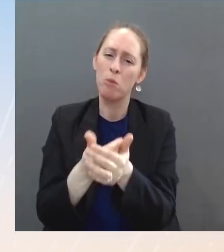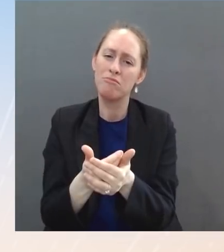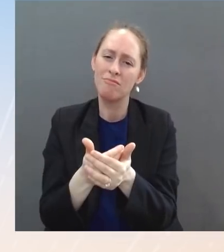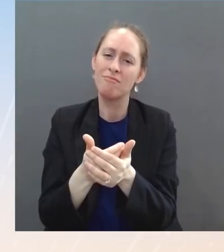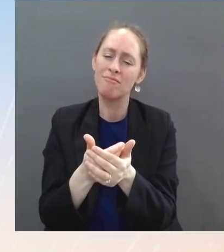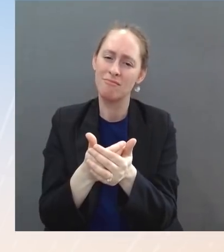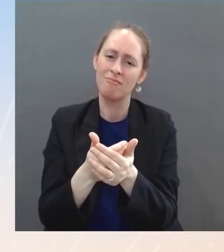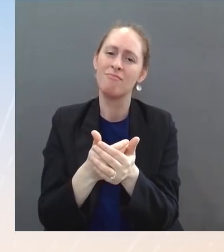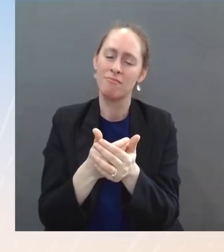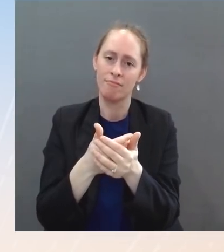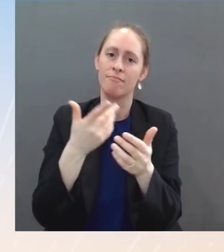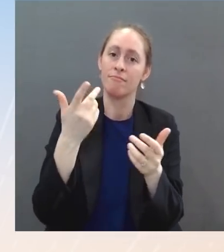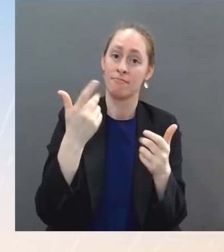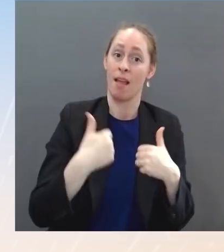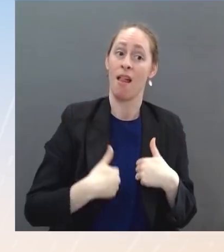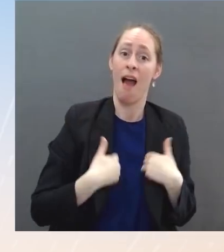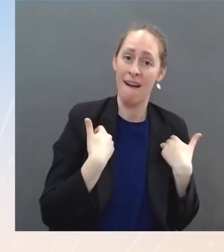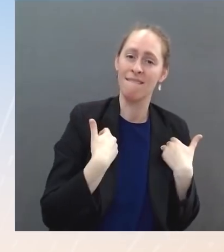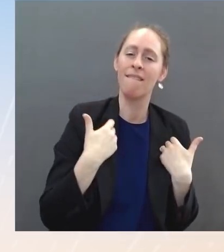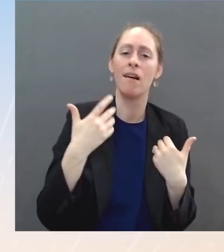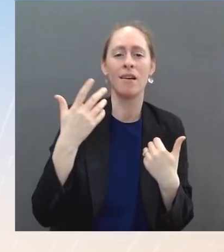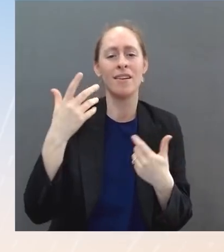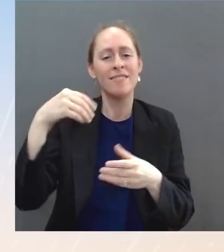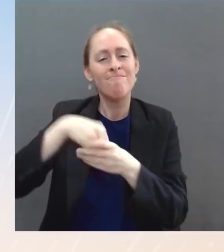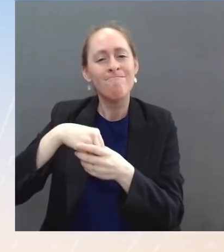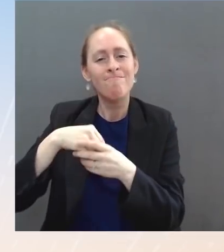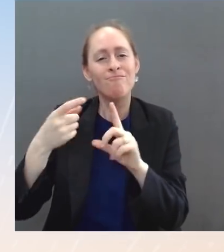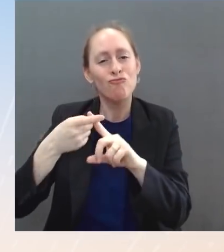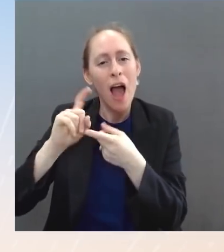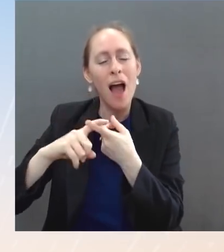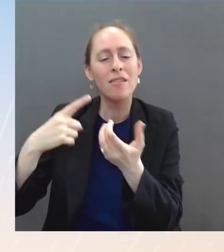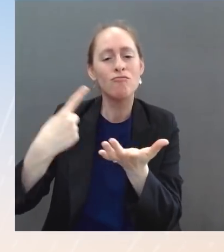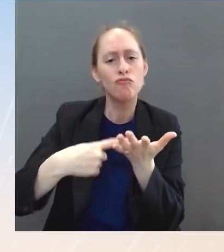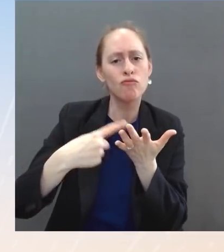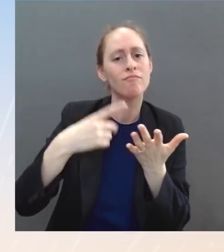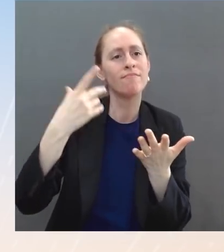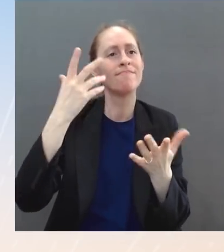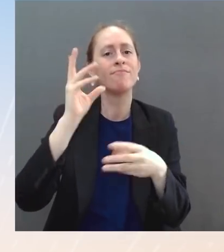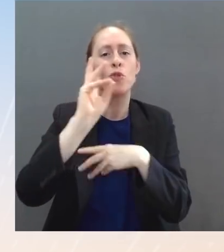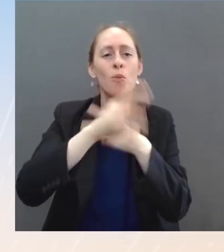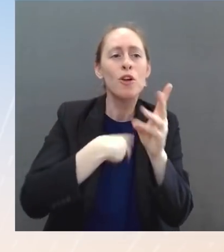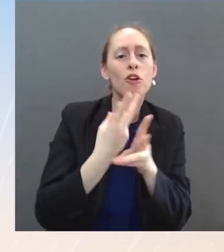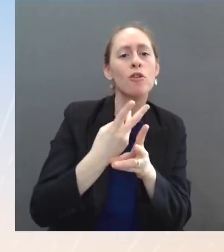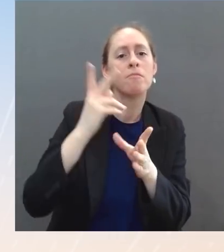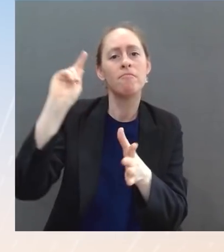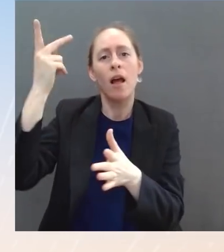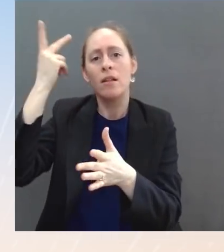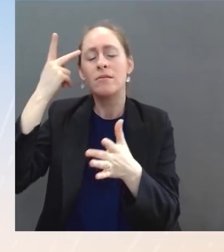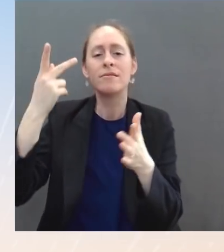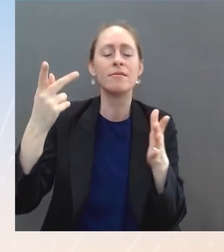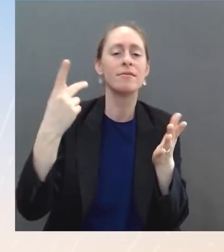as well as their families and personal lives. So, I'll try to get around the room as best as I can. But, Chris, why don't you kick us off?